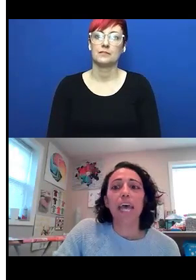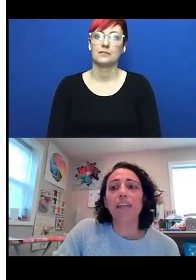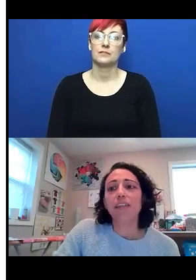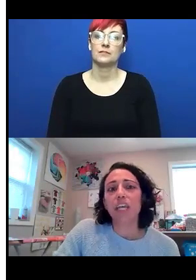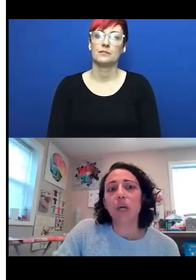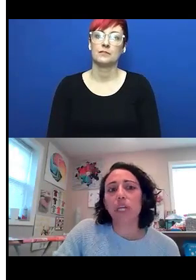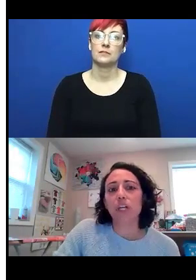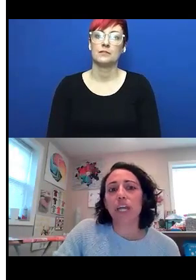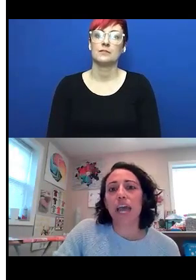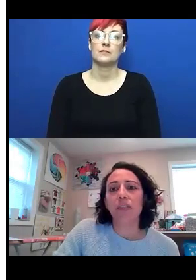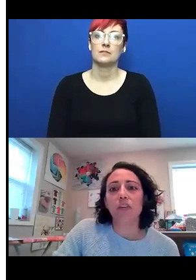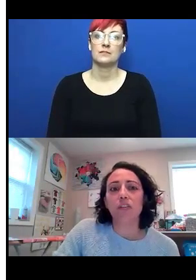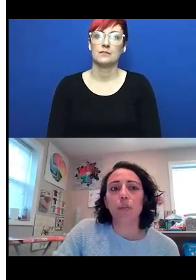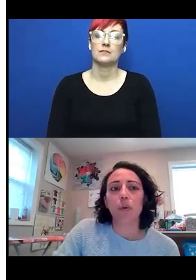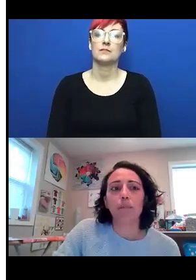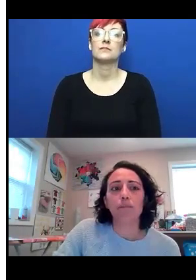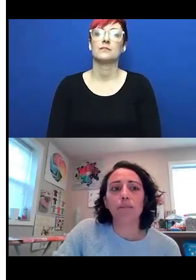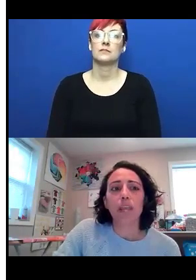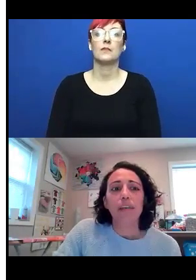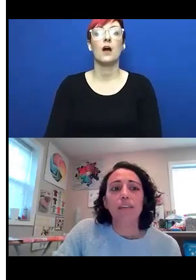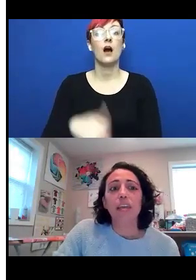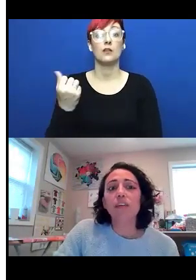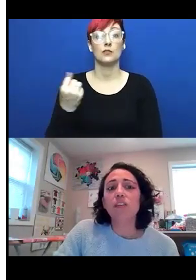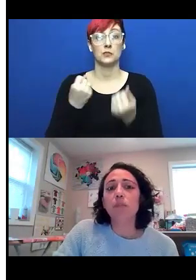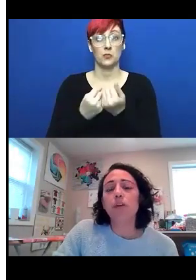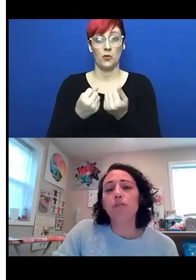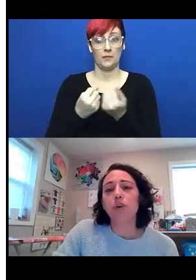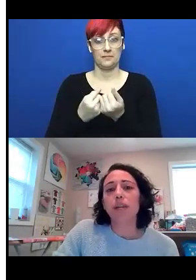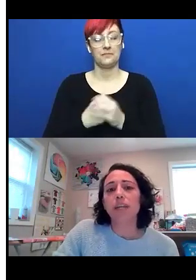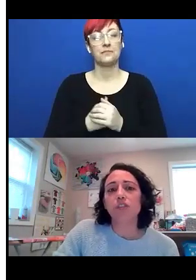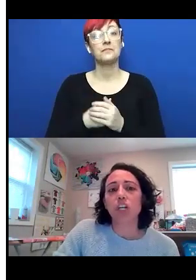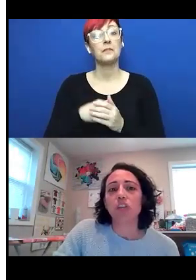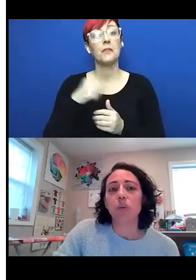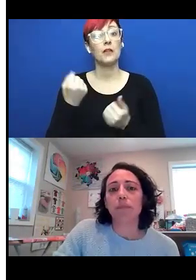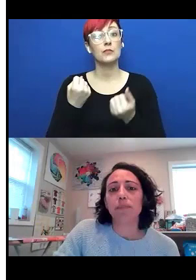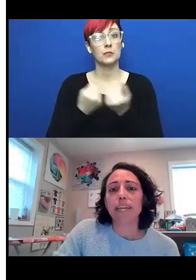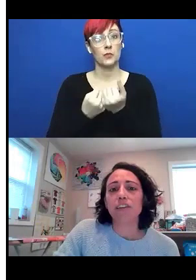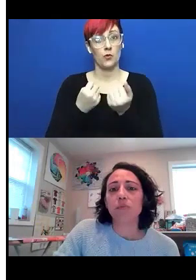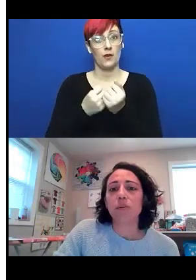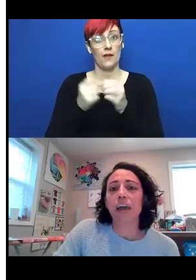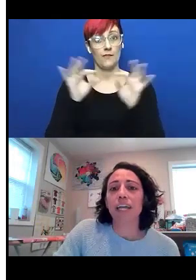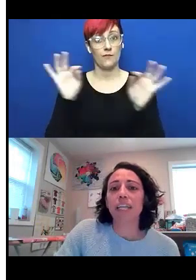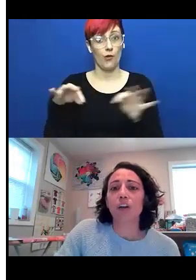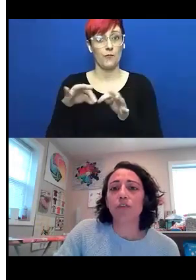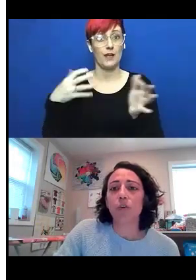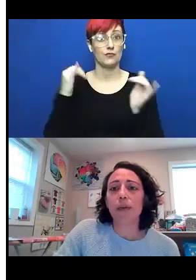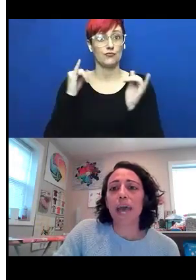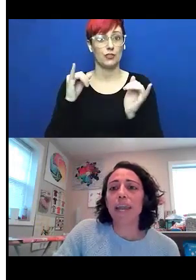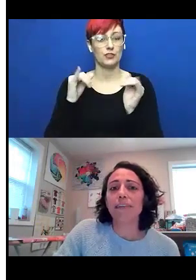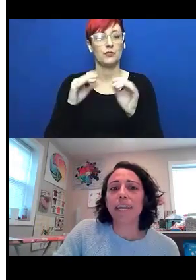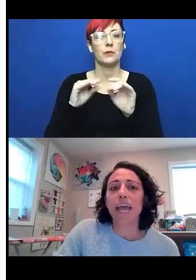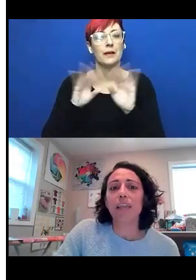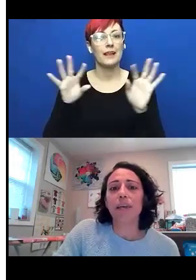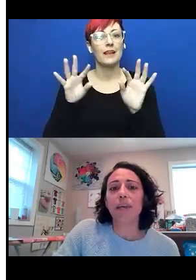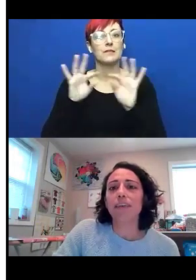Now let's take a quick look at other support. The other support form and instructions were updated to provide a clearer format and data elements